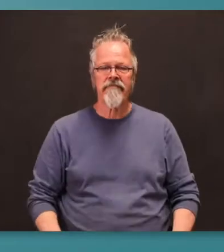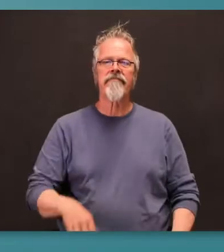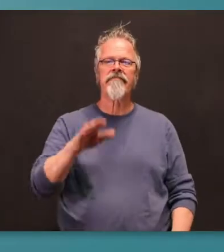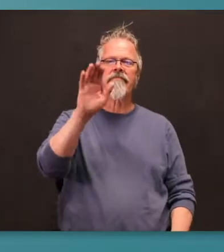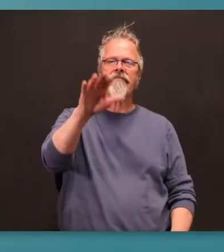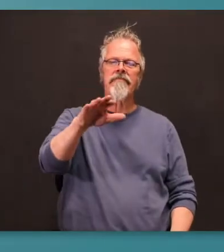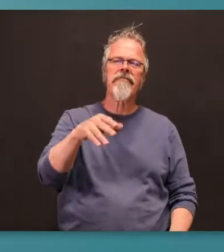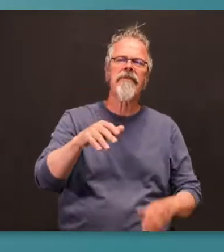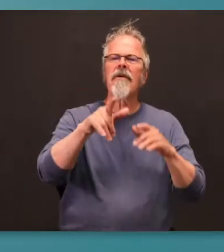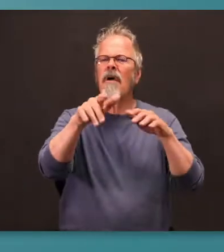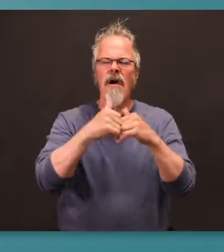How do you define self-advocacy?